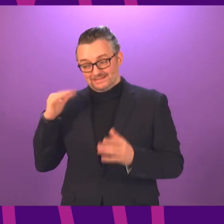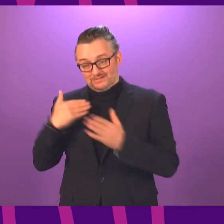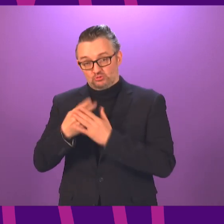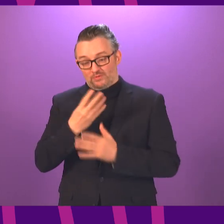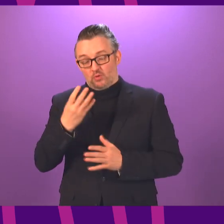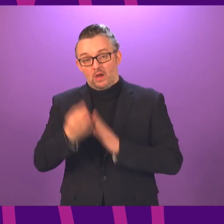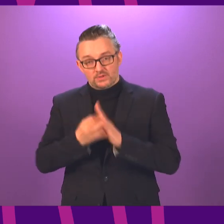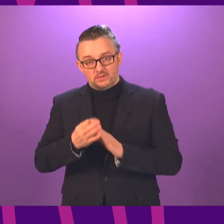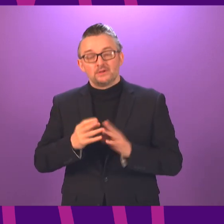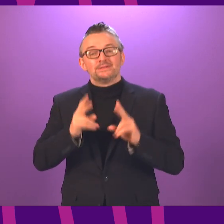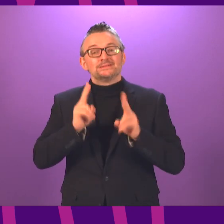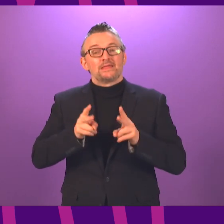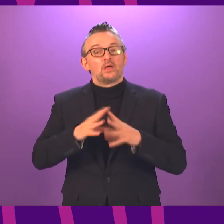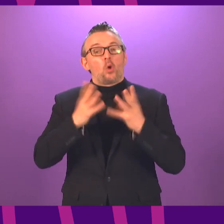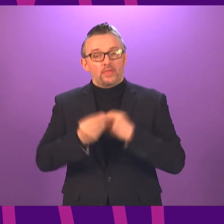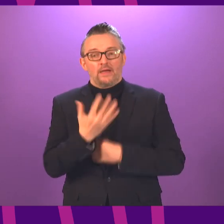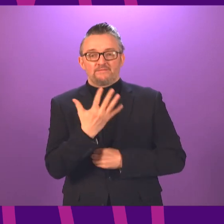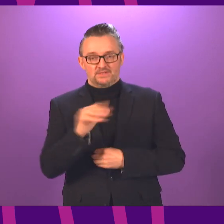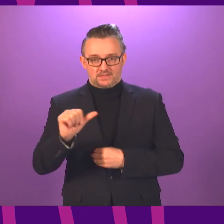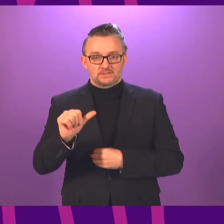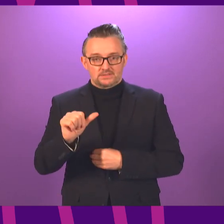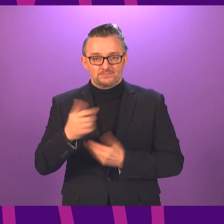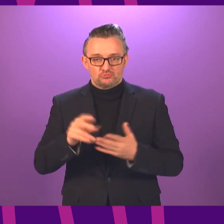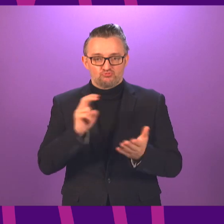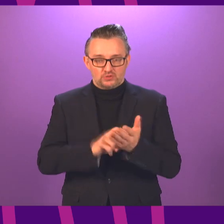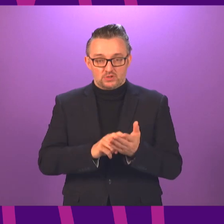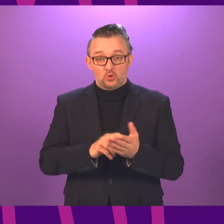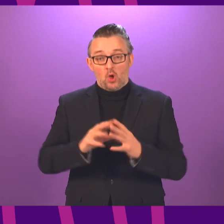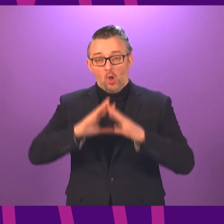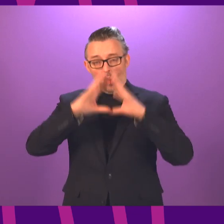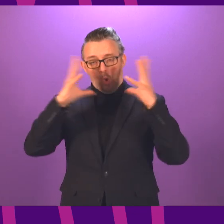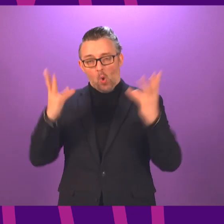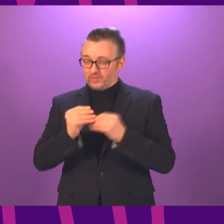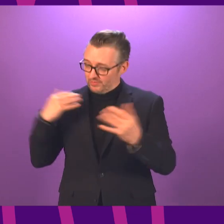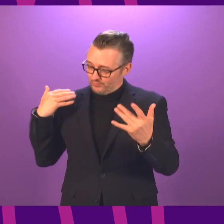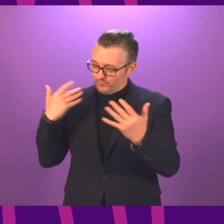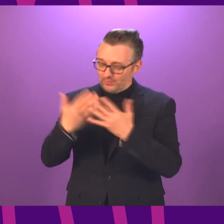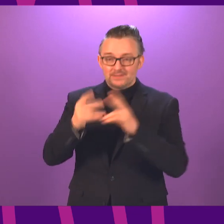56 deaths were registered. The total number of deaths, under that measurement, is now